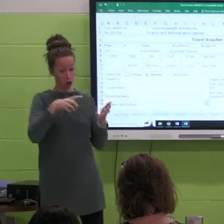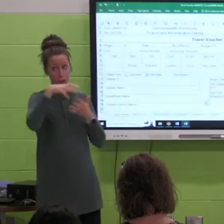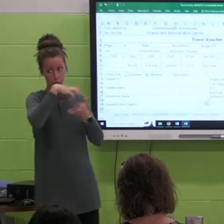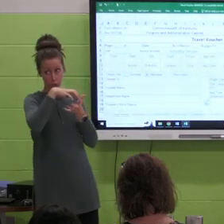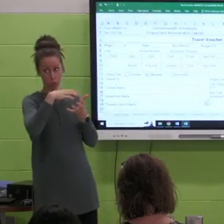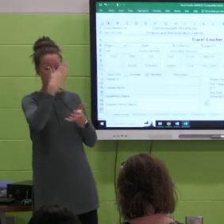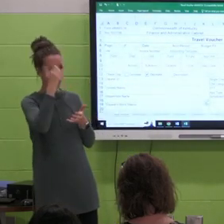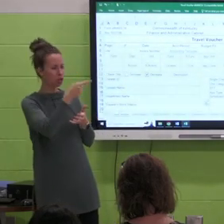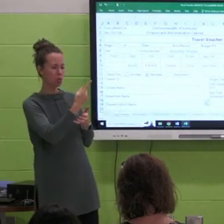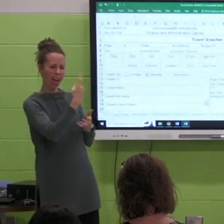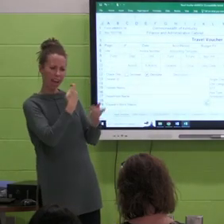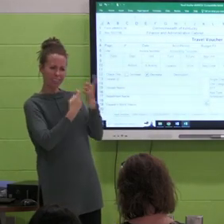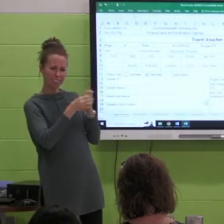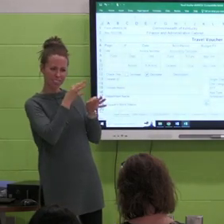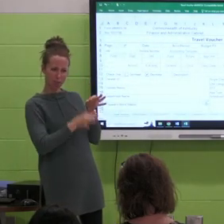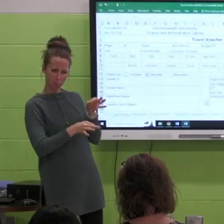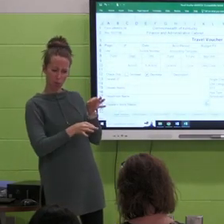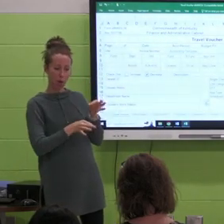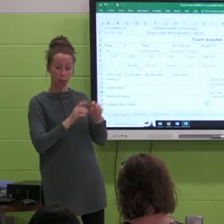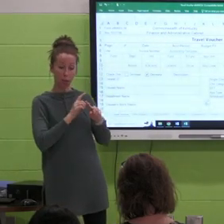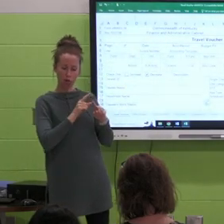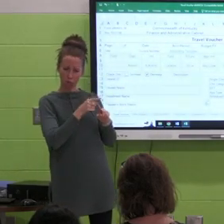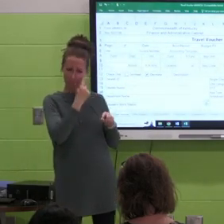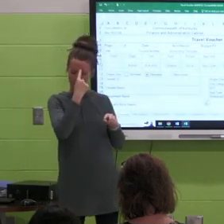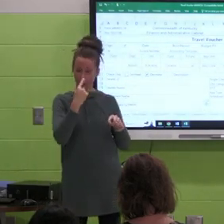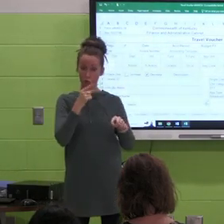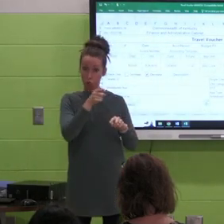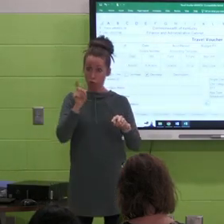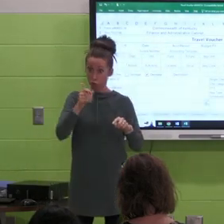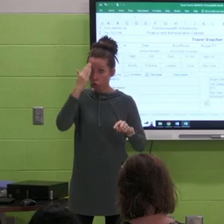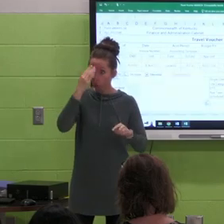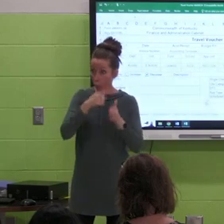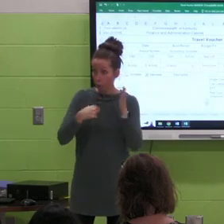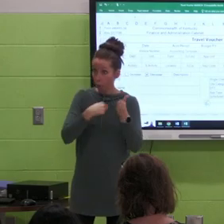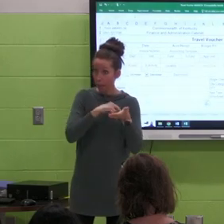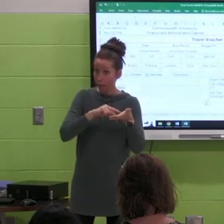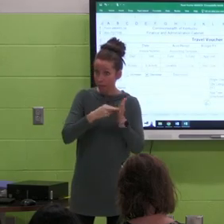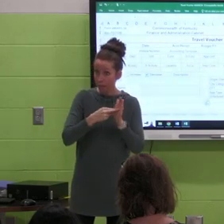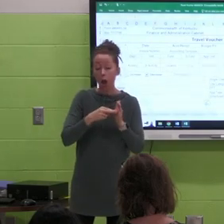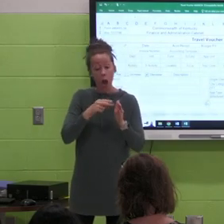questions going these people should know what we're talking about and it used to be a thing